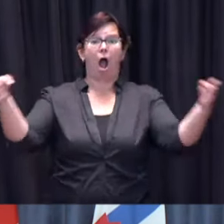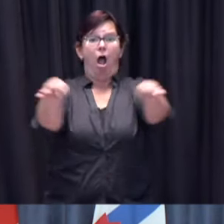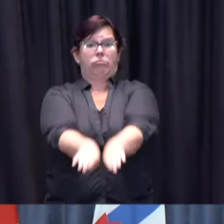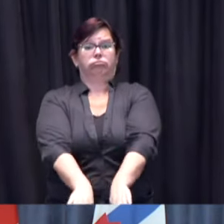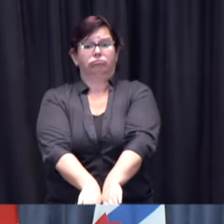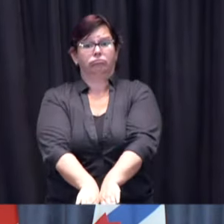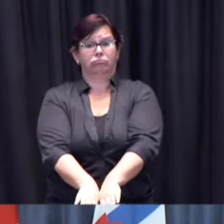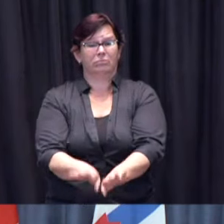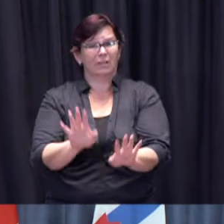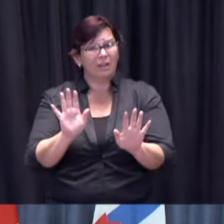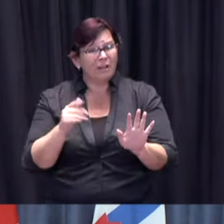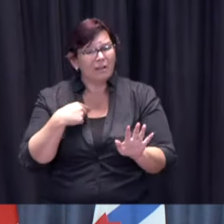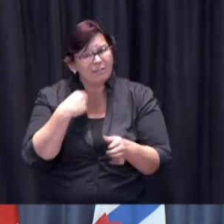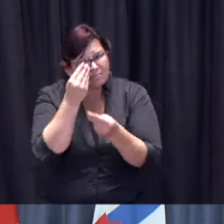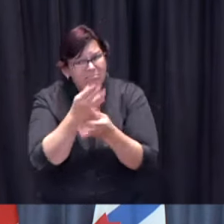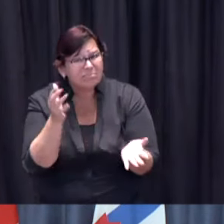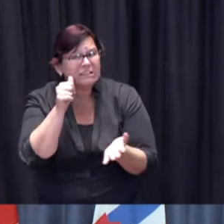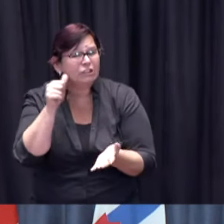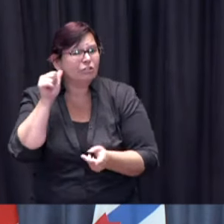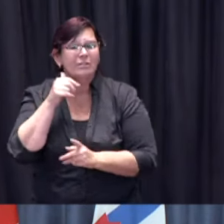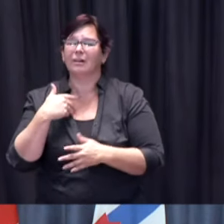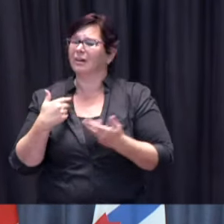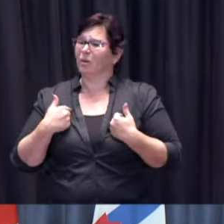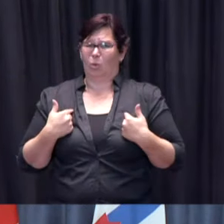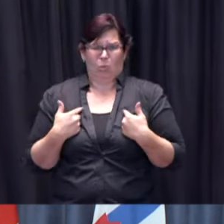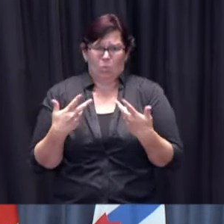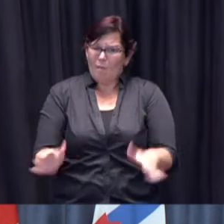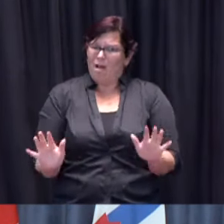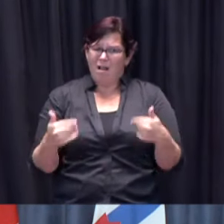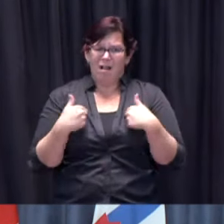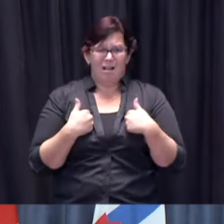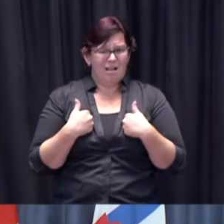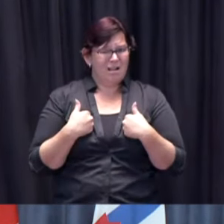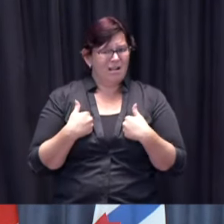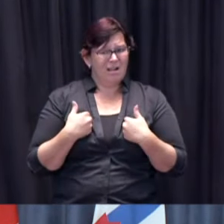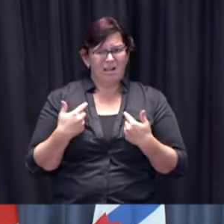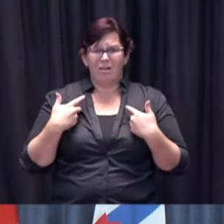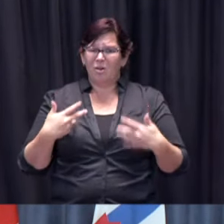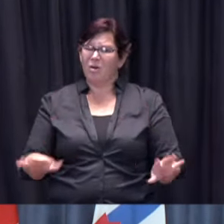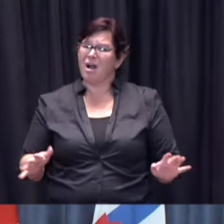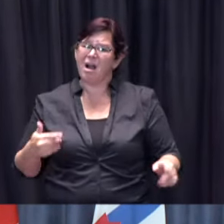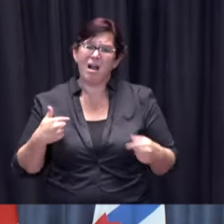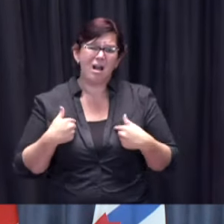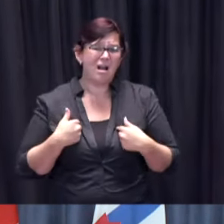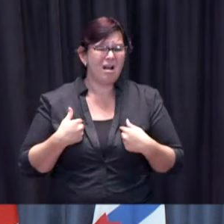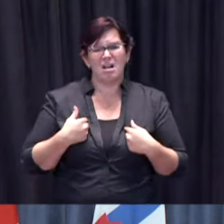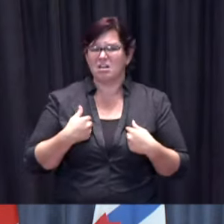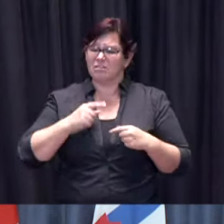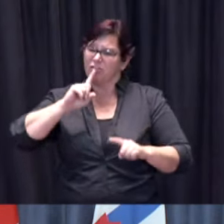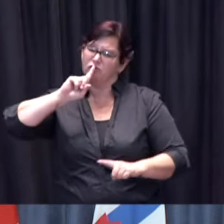reluctant to see happen to see us use the power to close beaches because it then sees us deny everyone